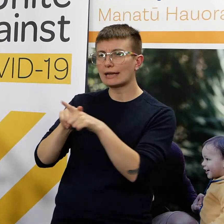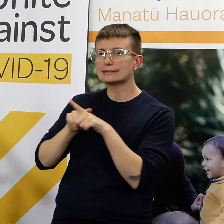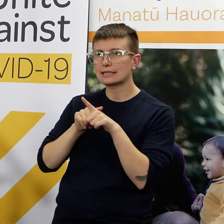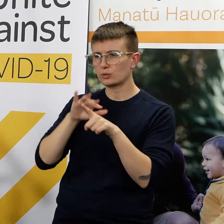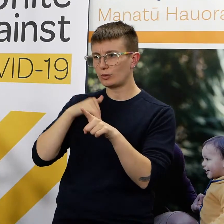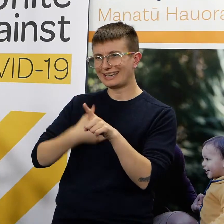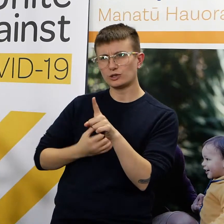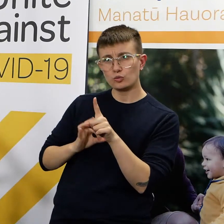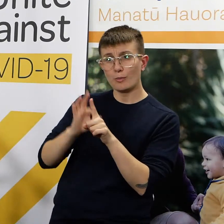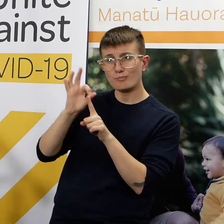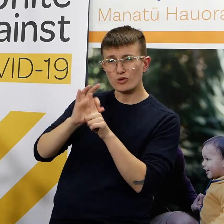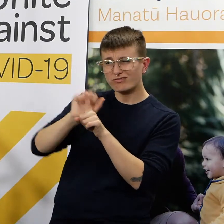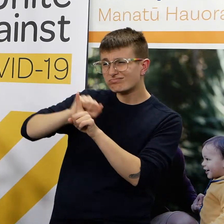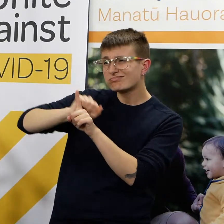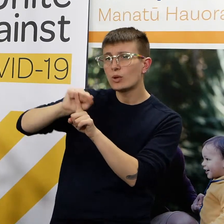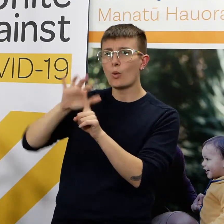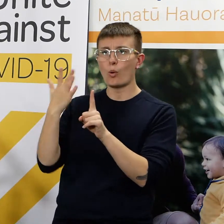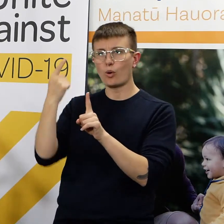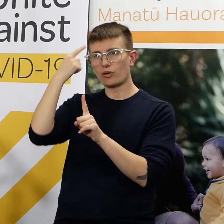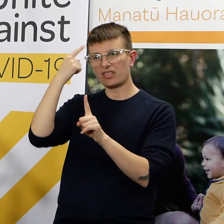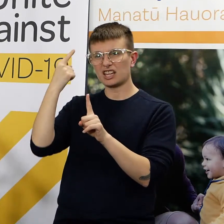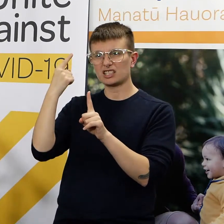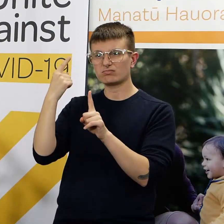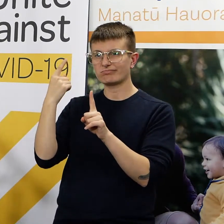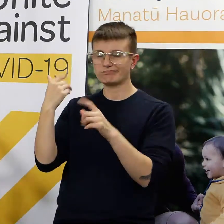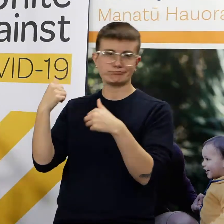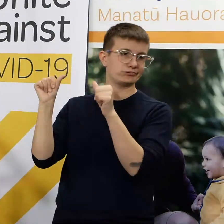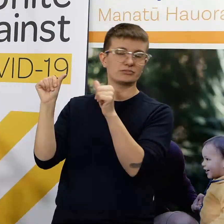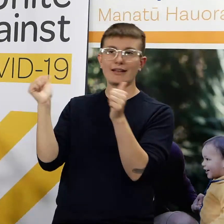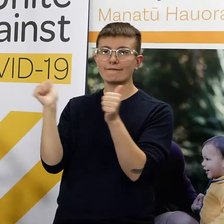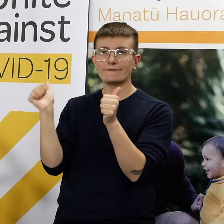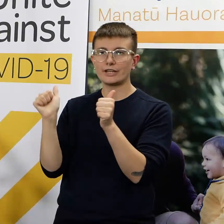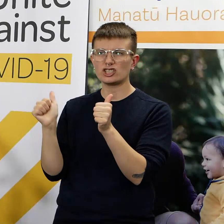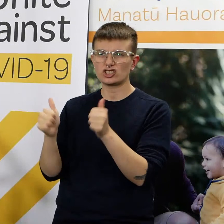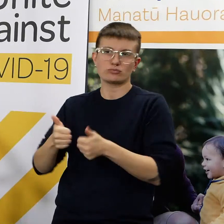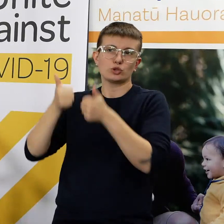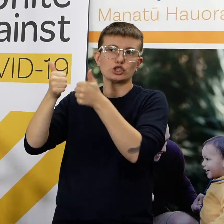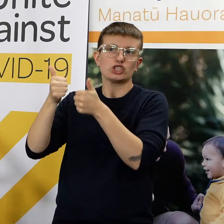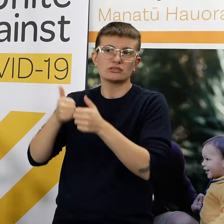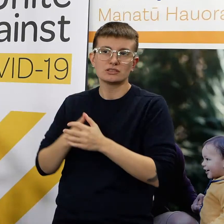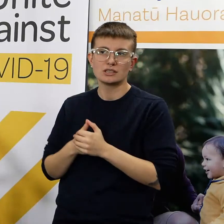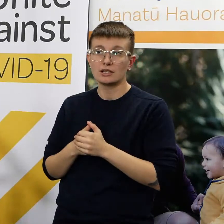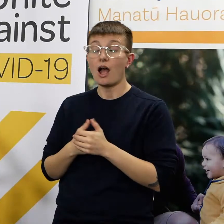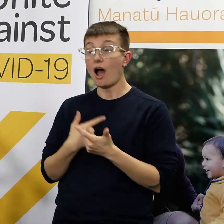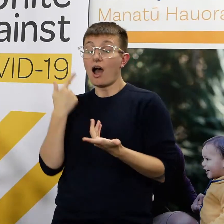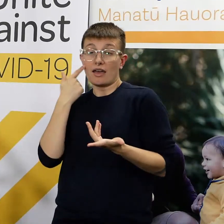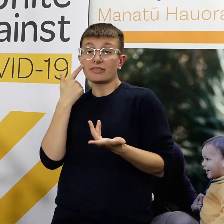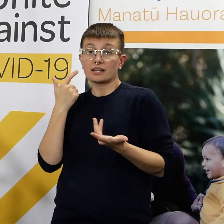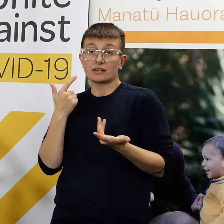We're continuing to work on it and it's very good now, I'm very comfortable with it. This is a good-- will be a good test for it.